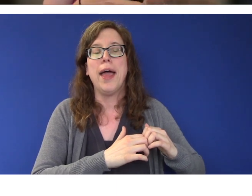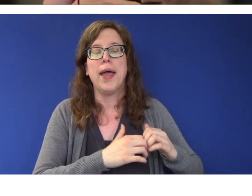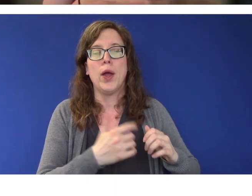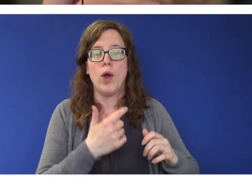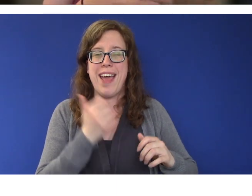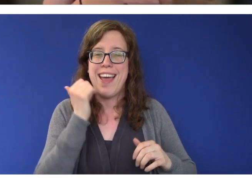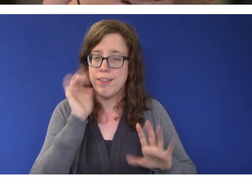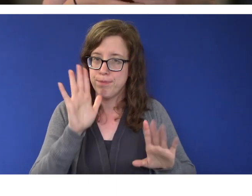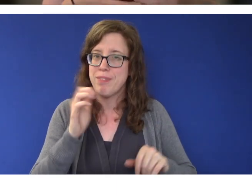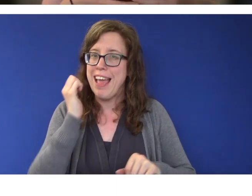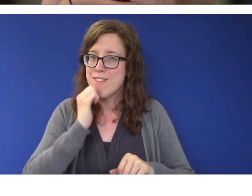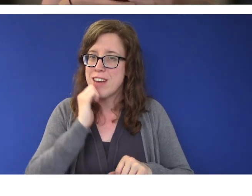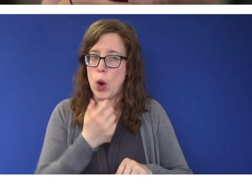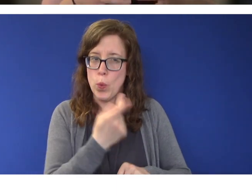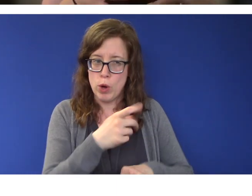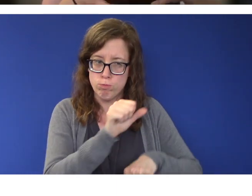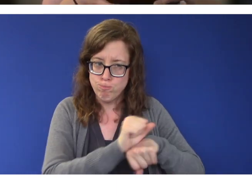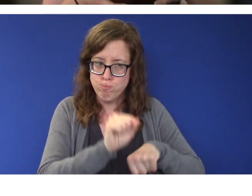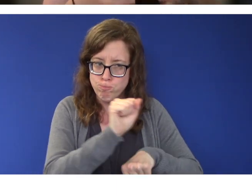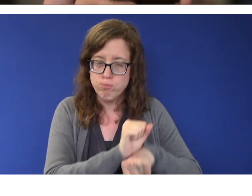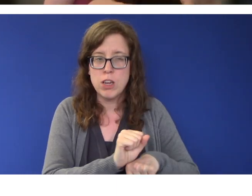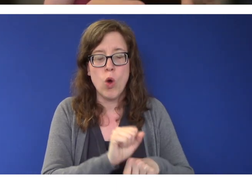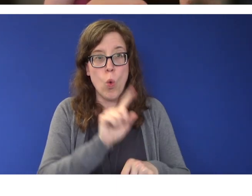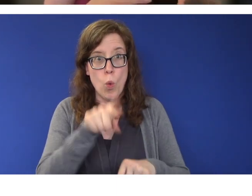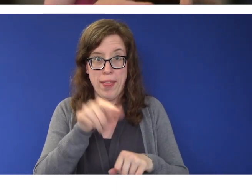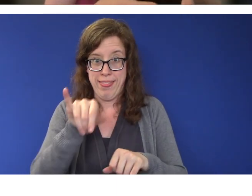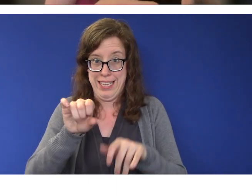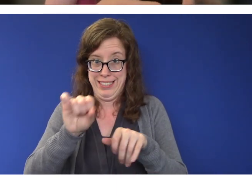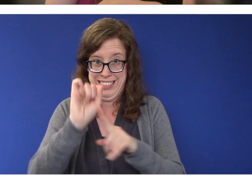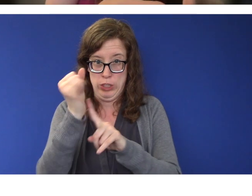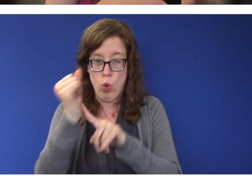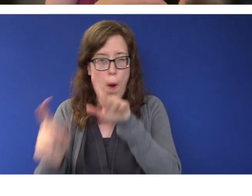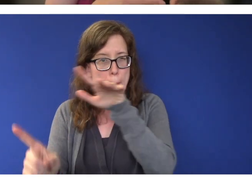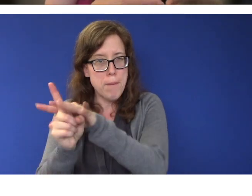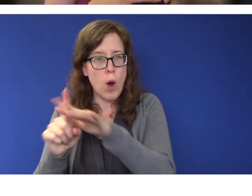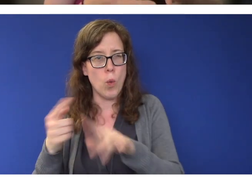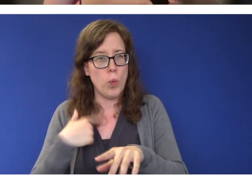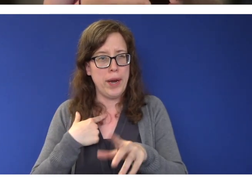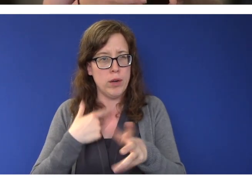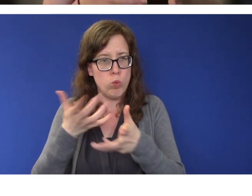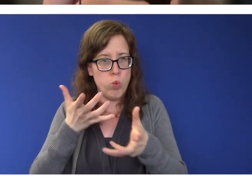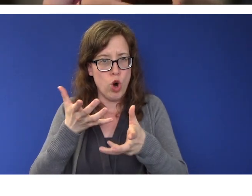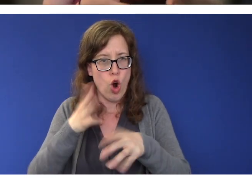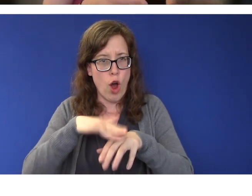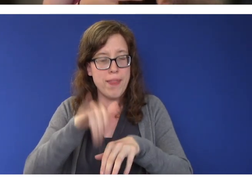we worked every day, you know obviously when a situation arose but then there was a dedicated